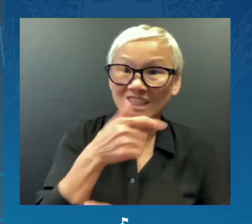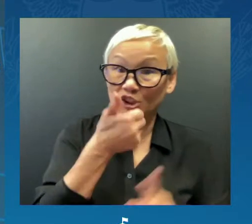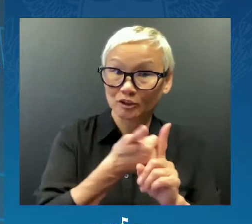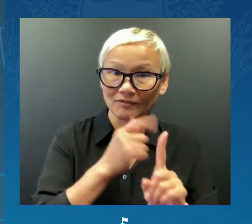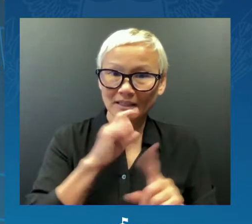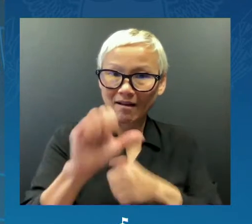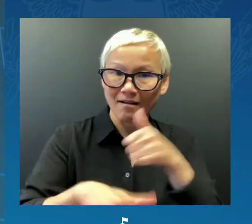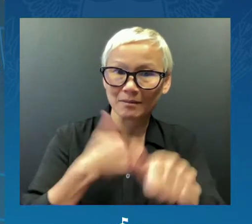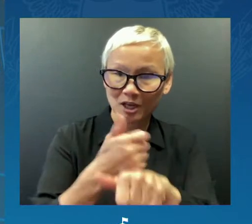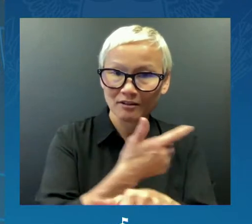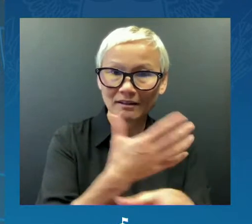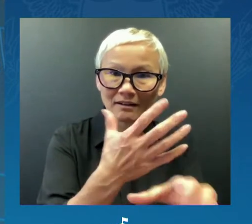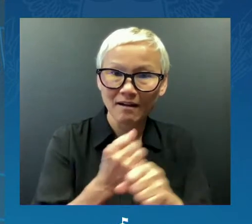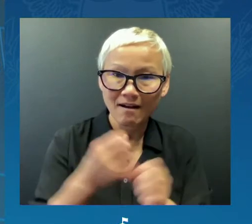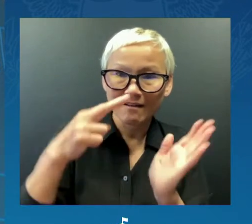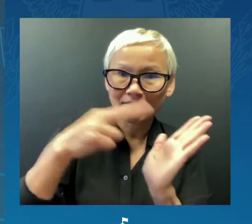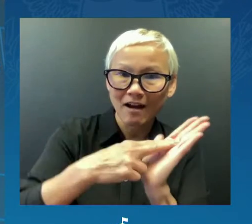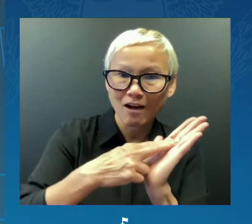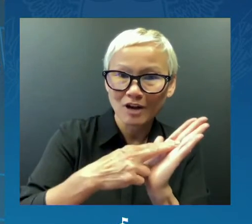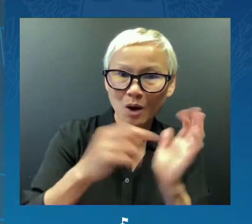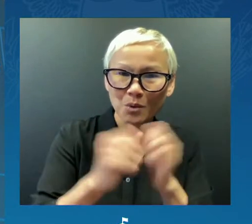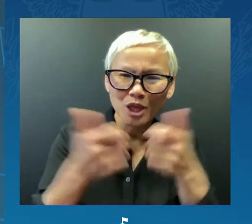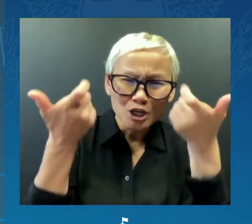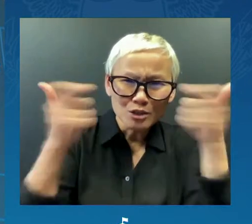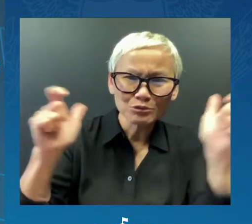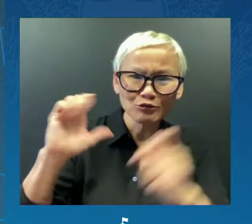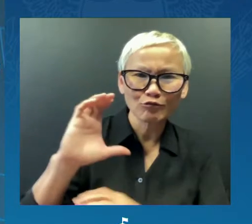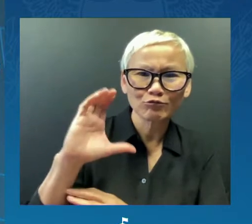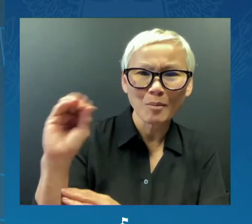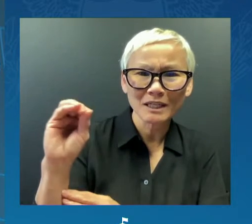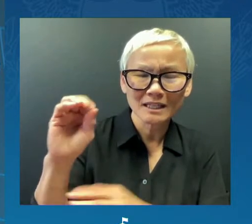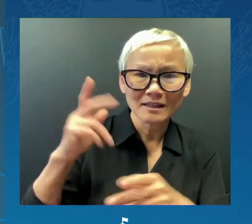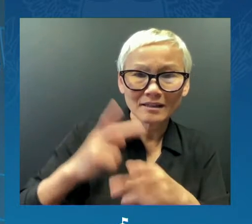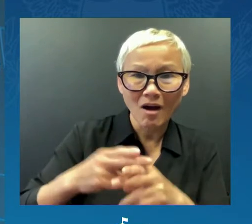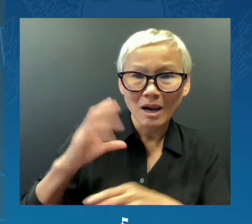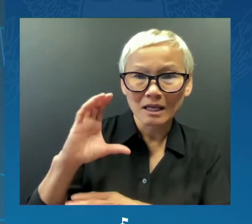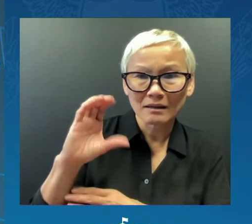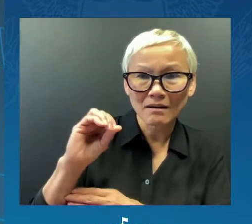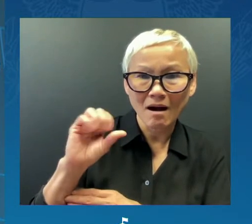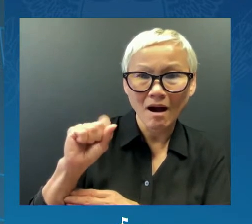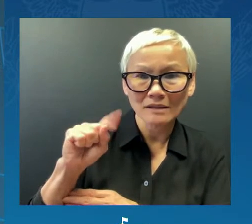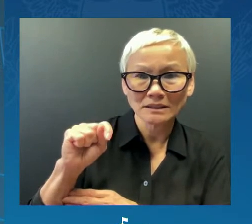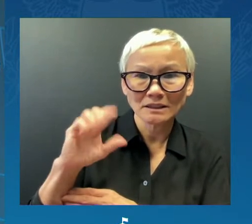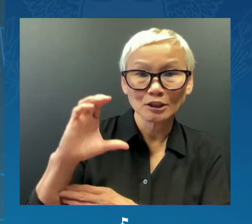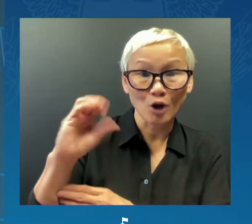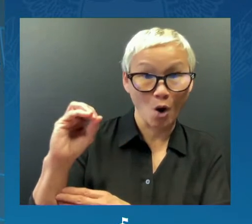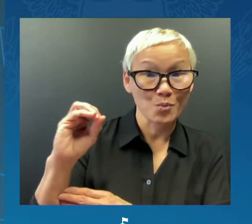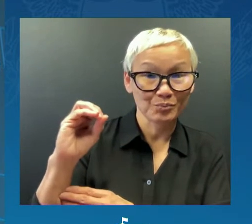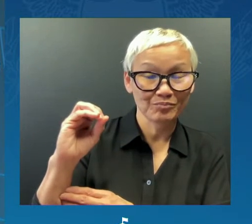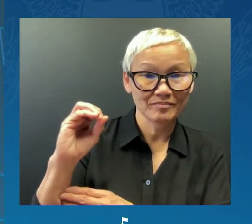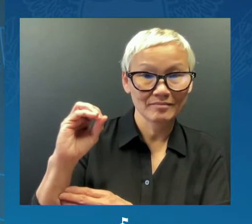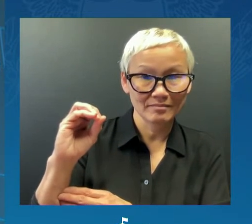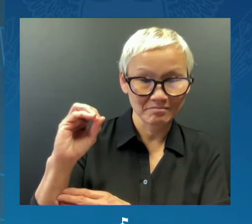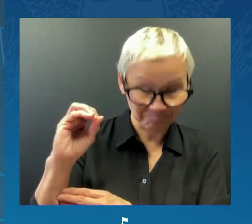And when she expanded her factory, she hired more women. She then partnered with Costco to invest